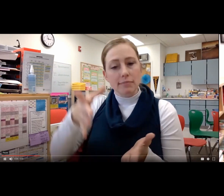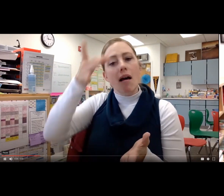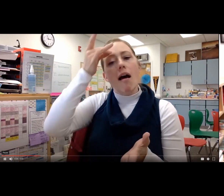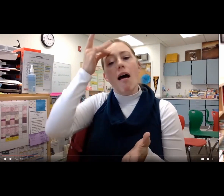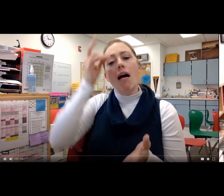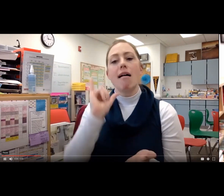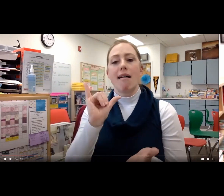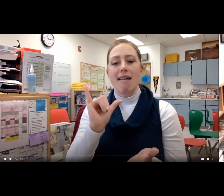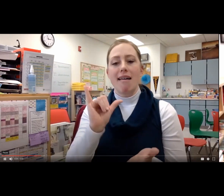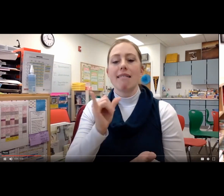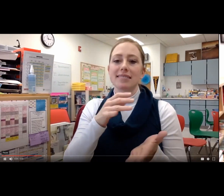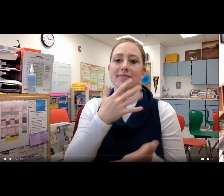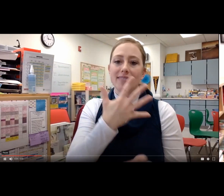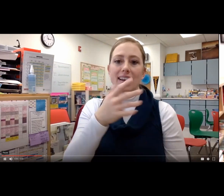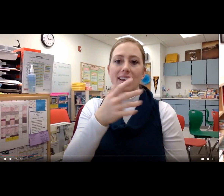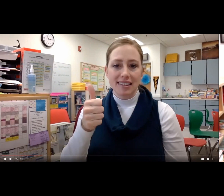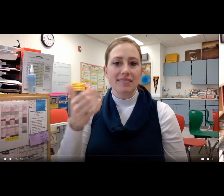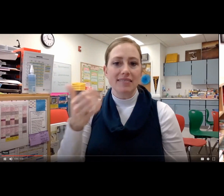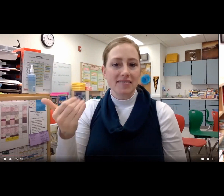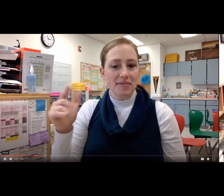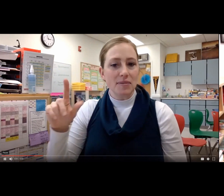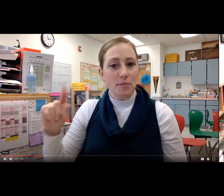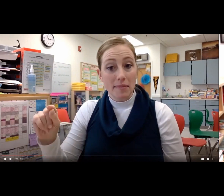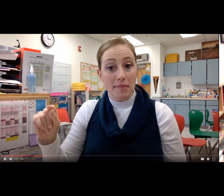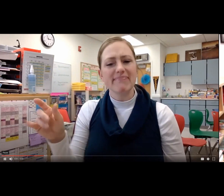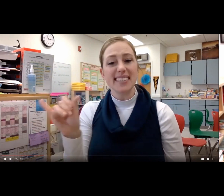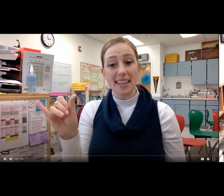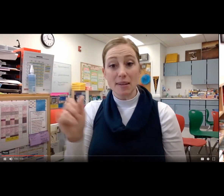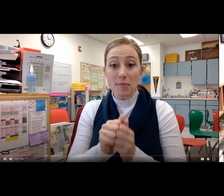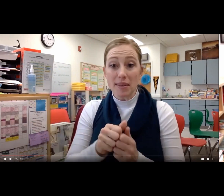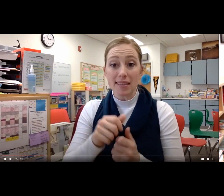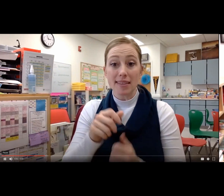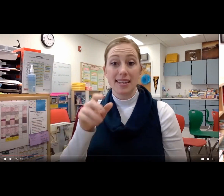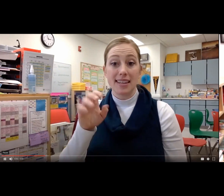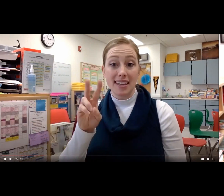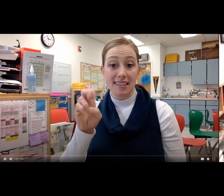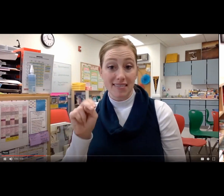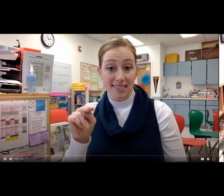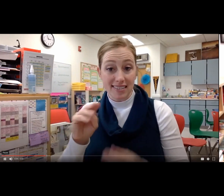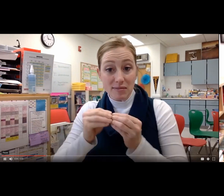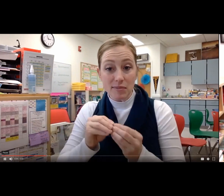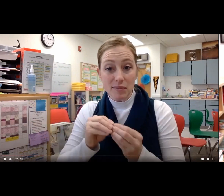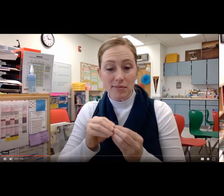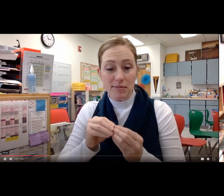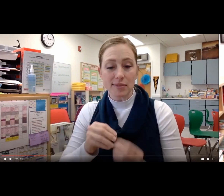It could be so helpful for the students to learn 5, 10, 15, 20. And it's the same idea with say